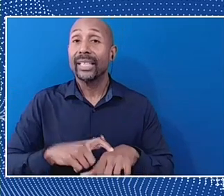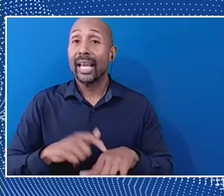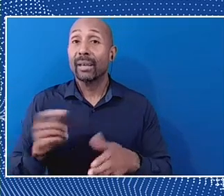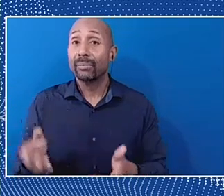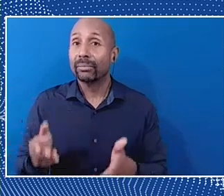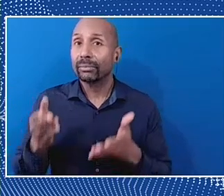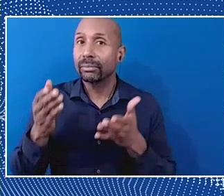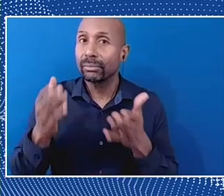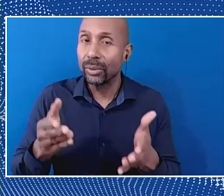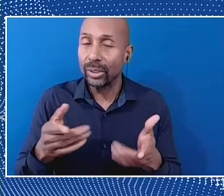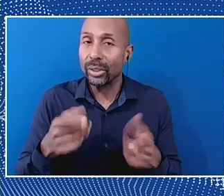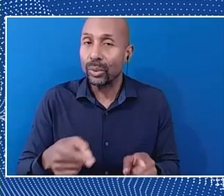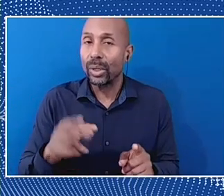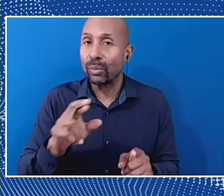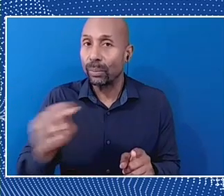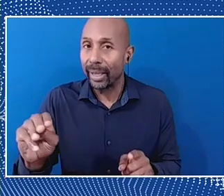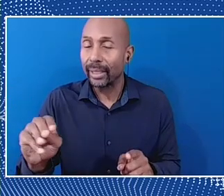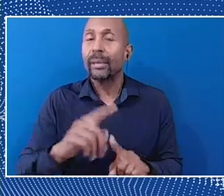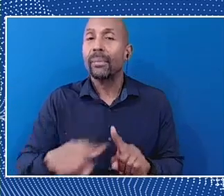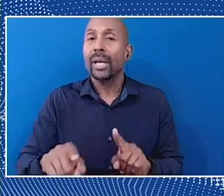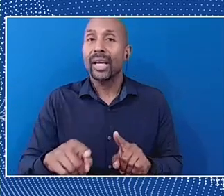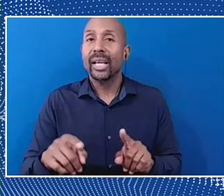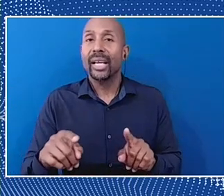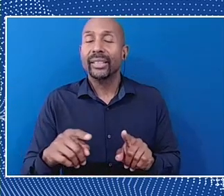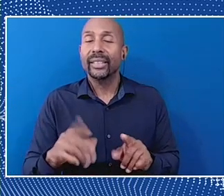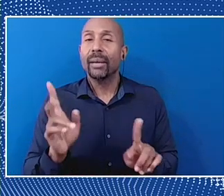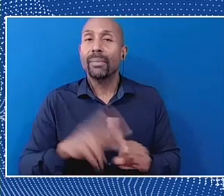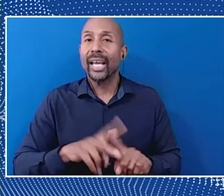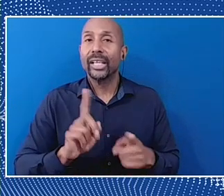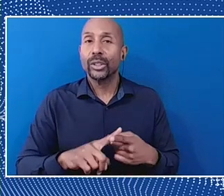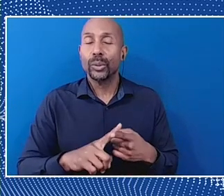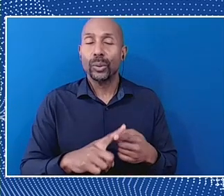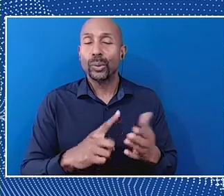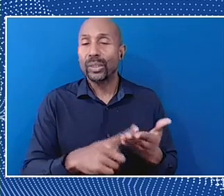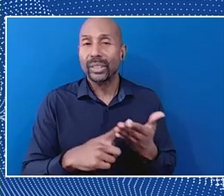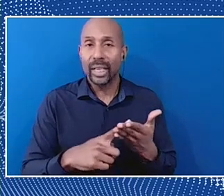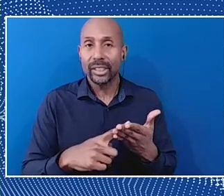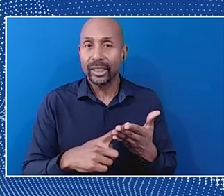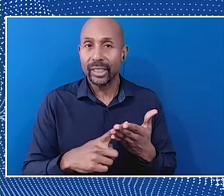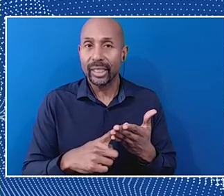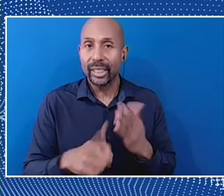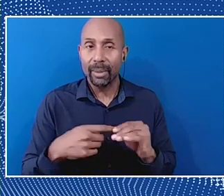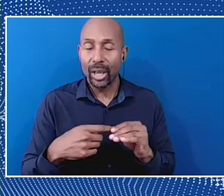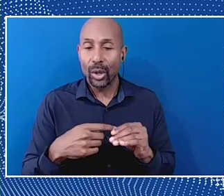So, for example, the White House put out a fact sheet yesterday saying that 4.3